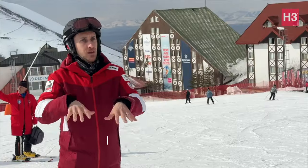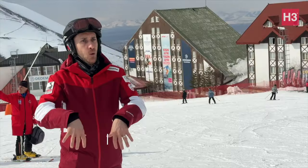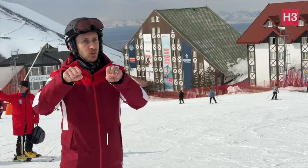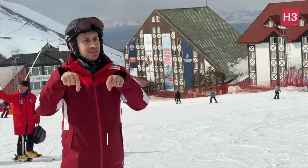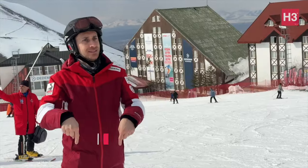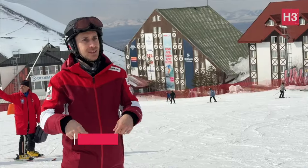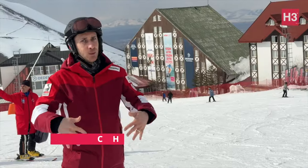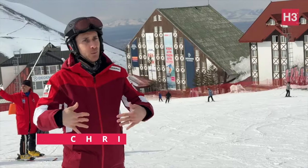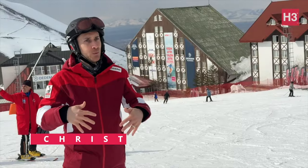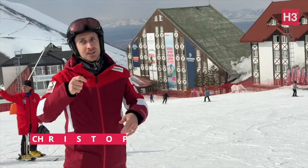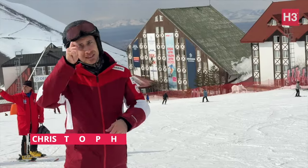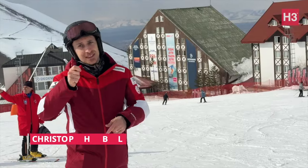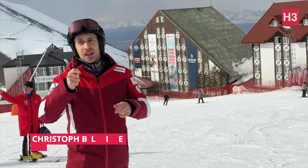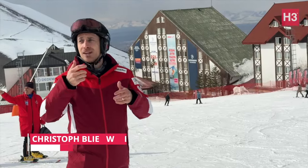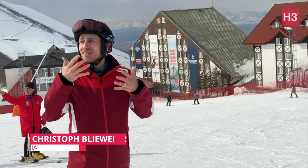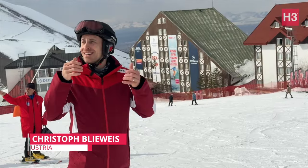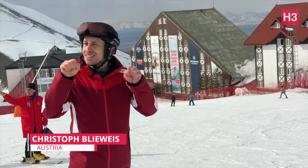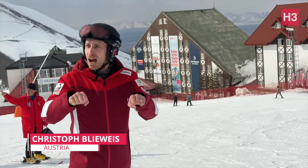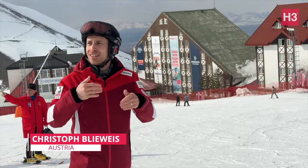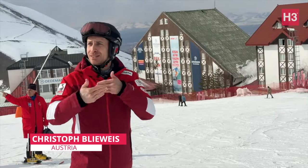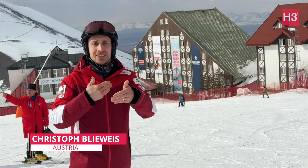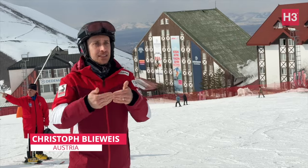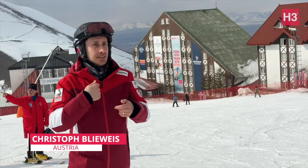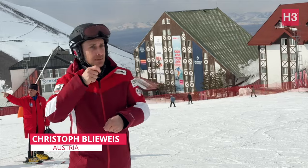[Christoph]: I can see that the events are well planned despite